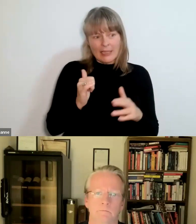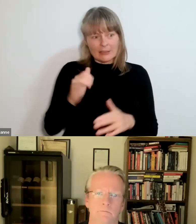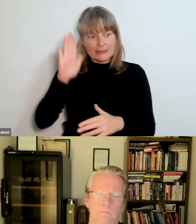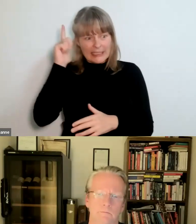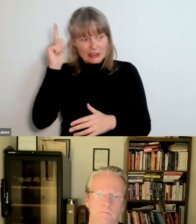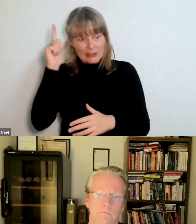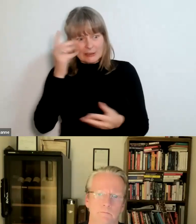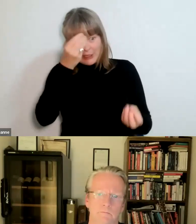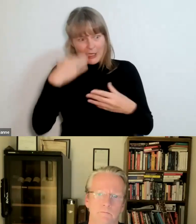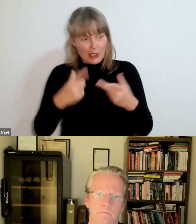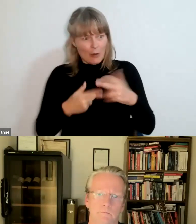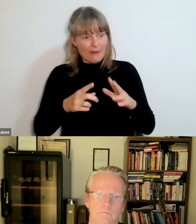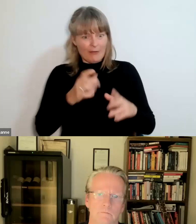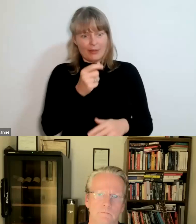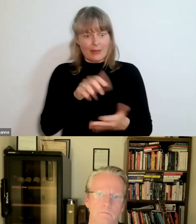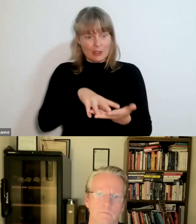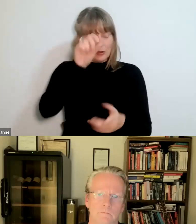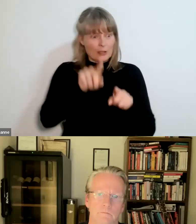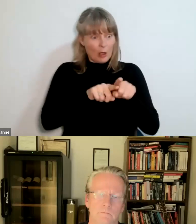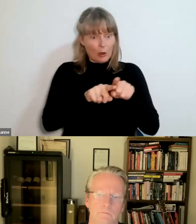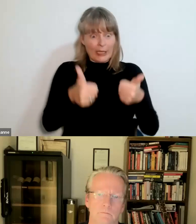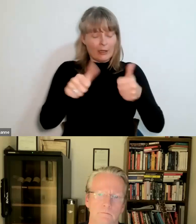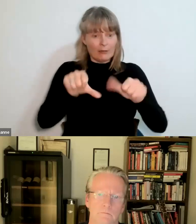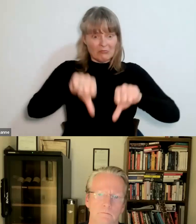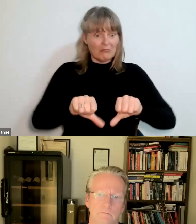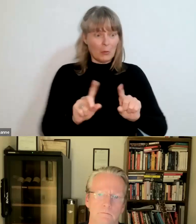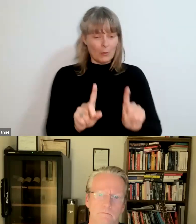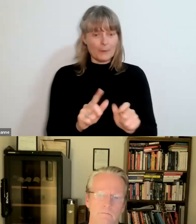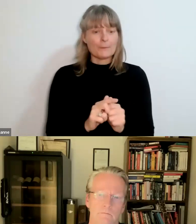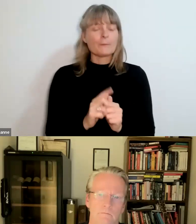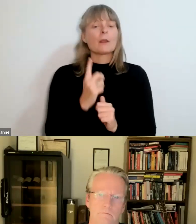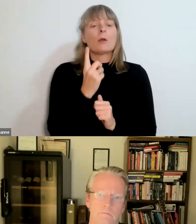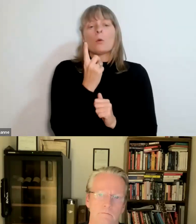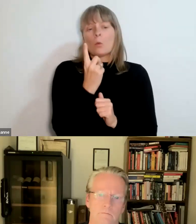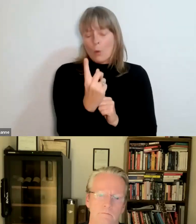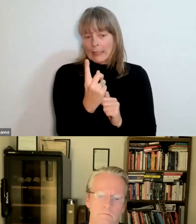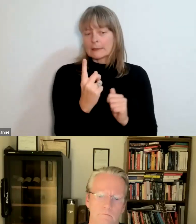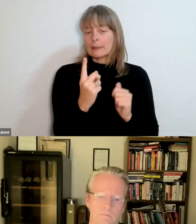measurements that one could use to tell you how the kids are doing in schools, that